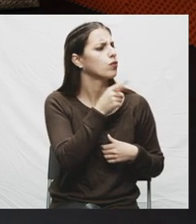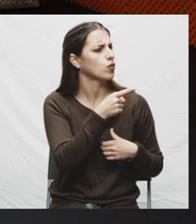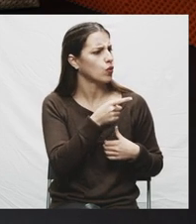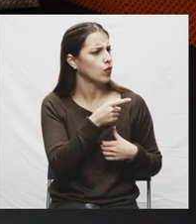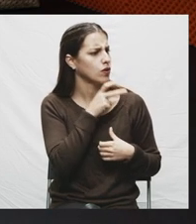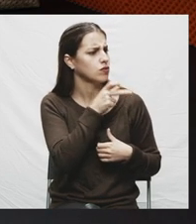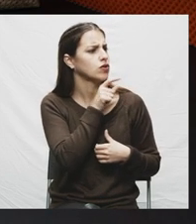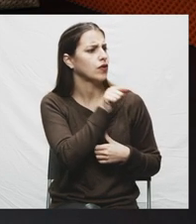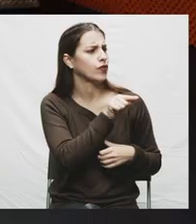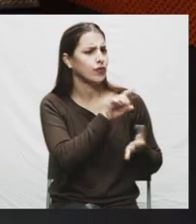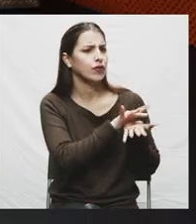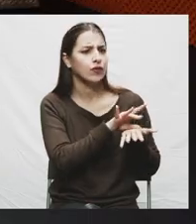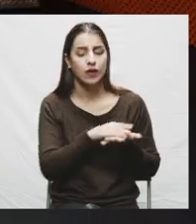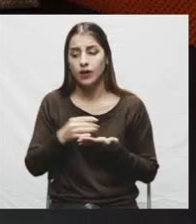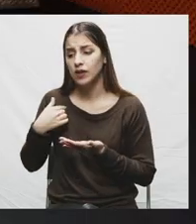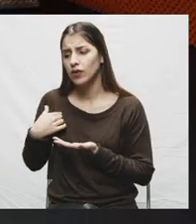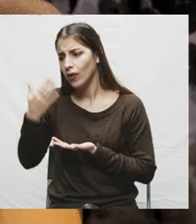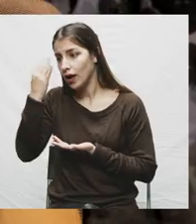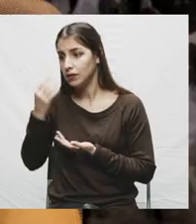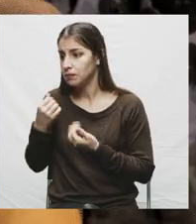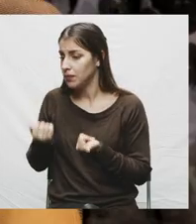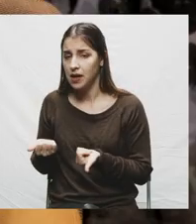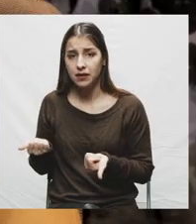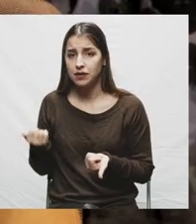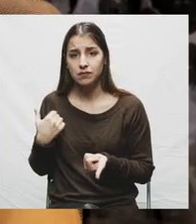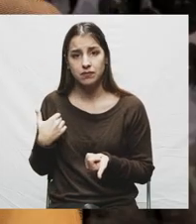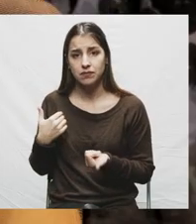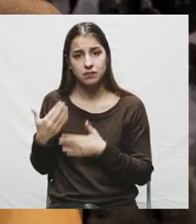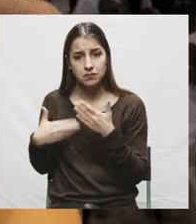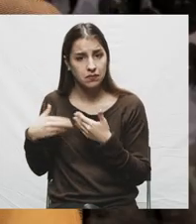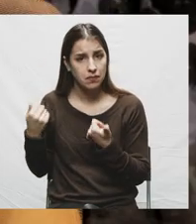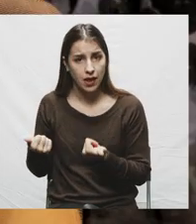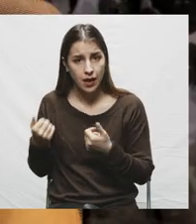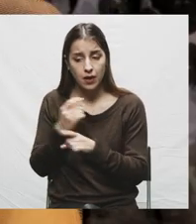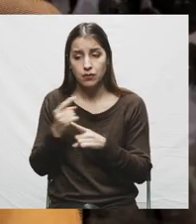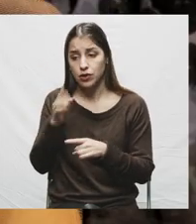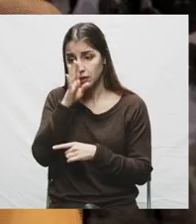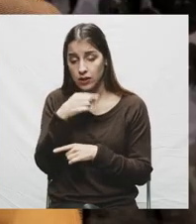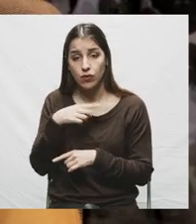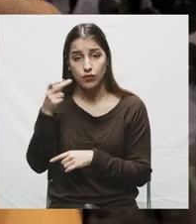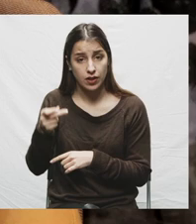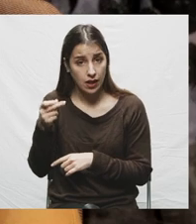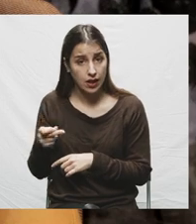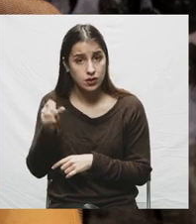Because i think if I had stayed in Gulbenkian I would have always been those...